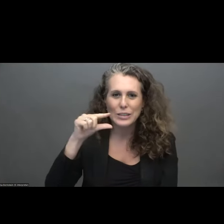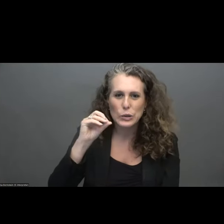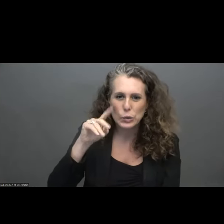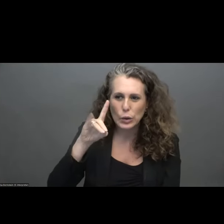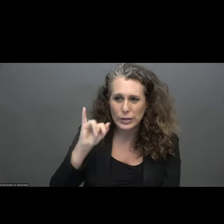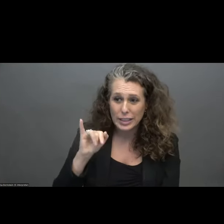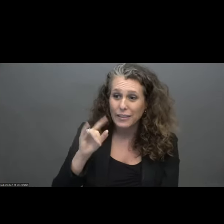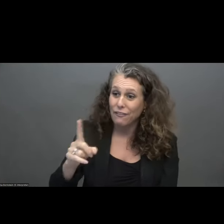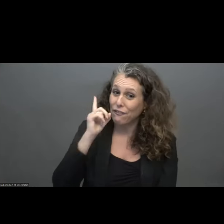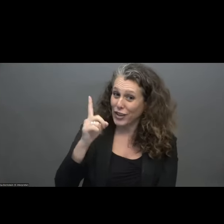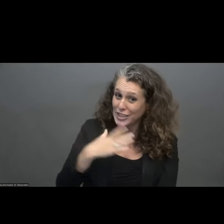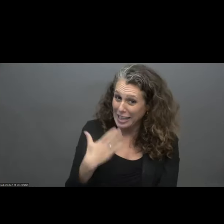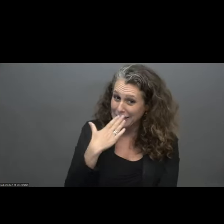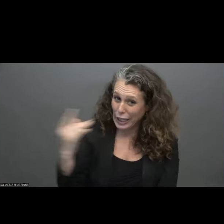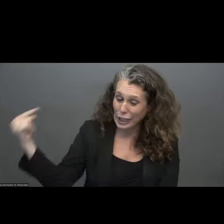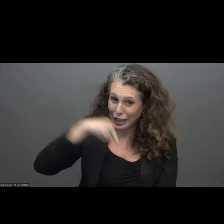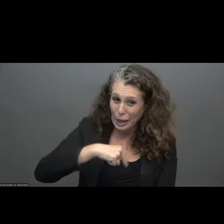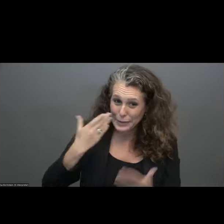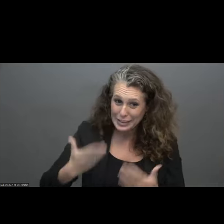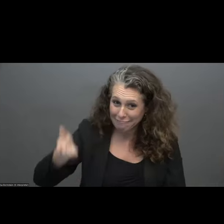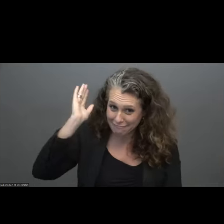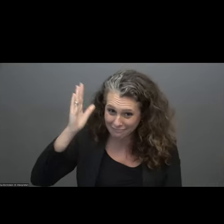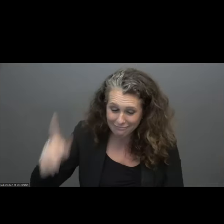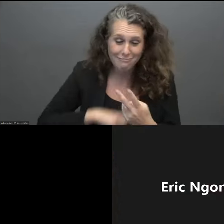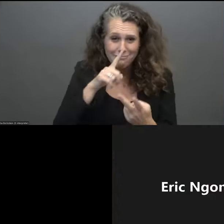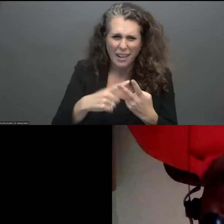to speak today and of course for the very insightful and important remarks, because